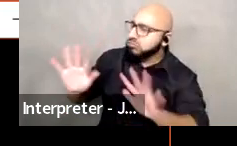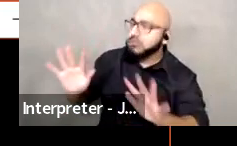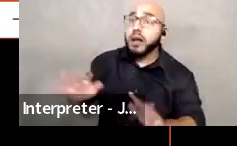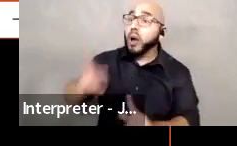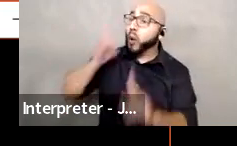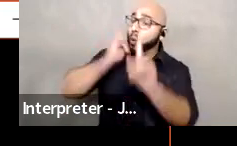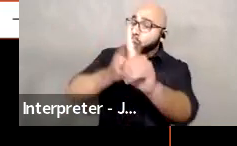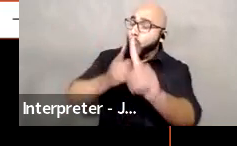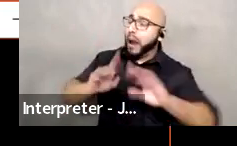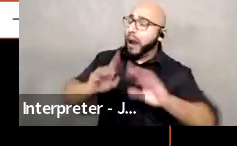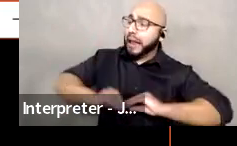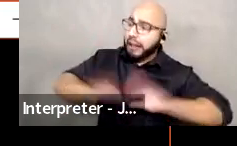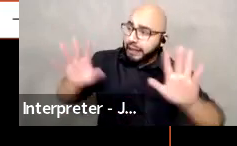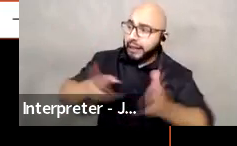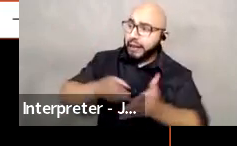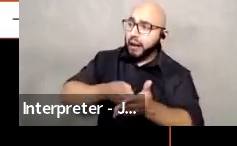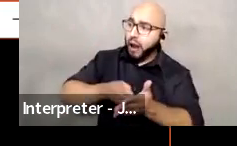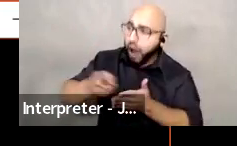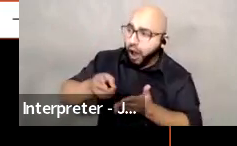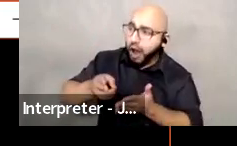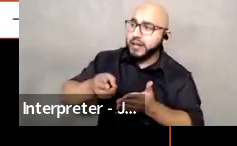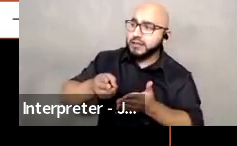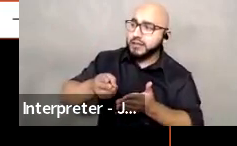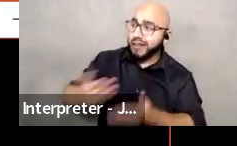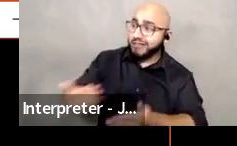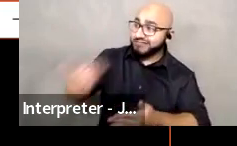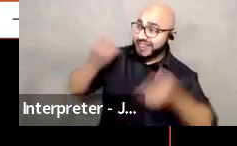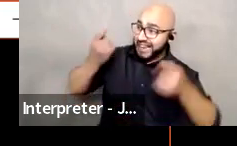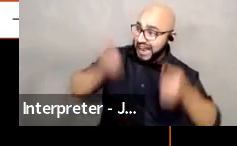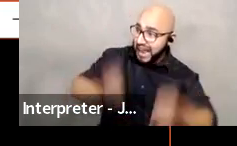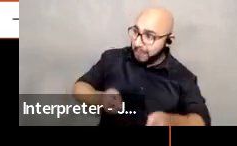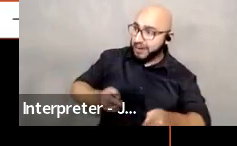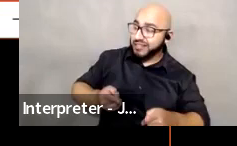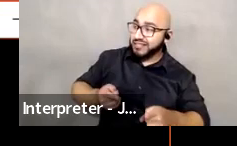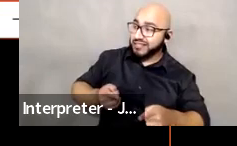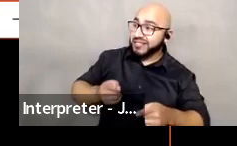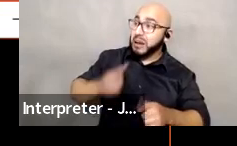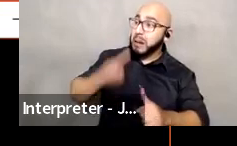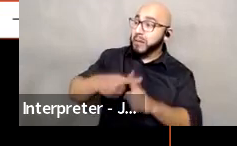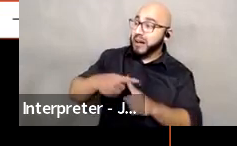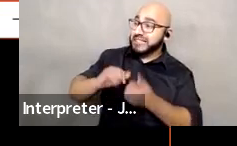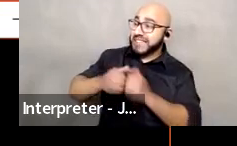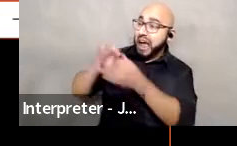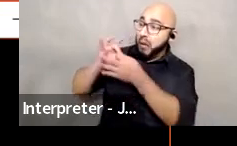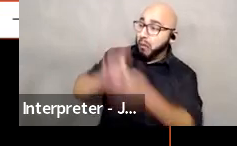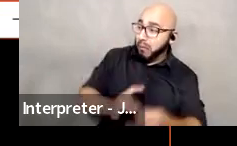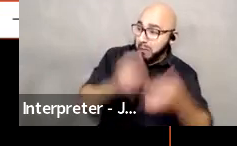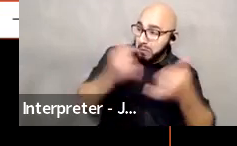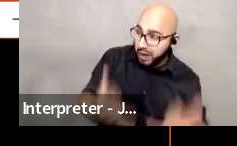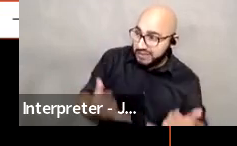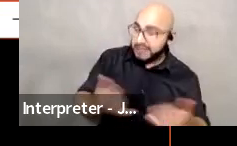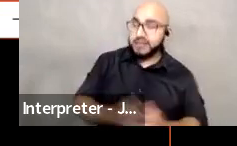And honest about the past and the present and recognizing the way that racism has been central.